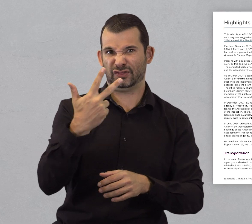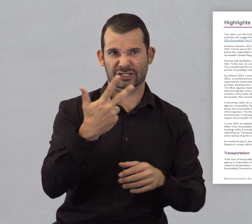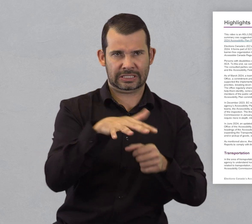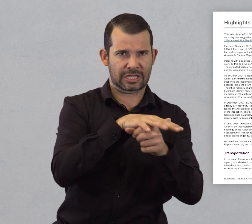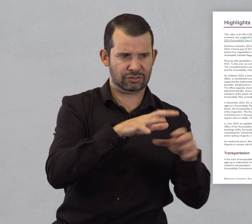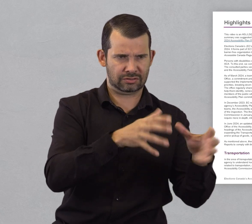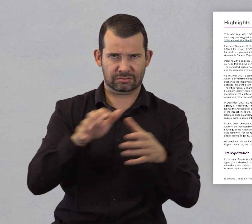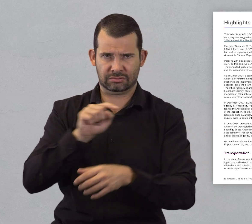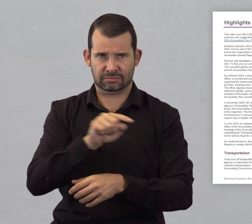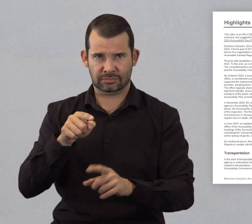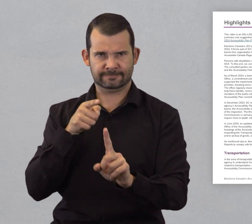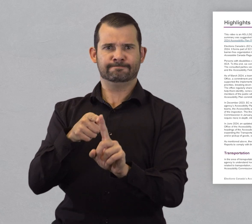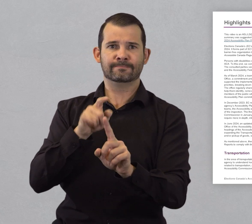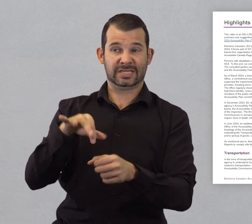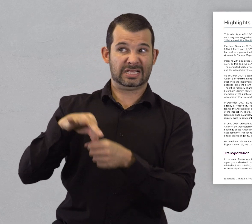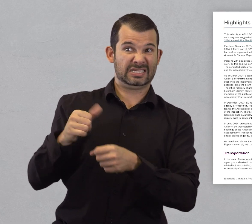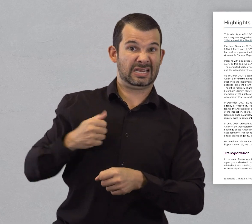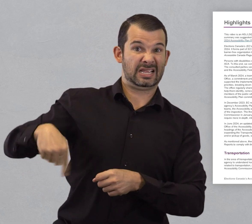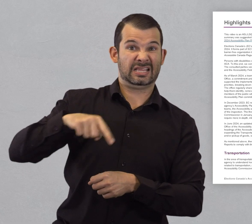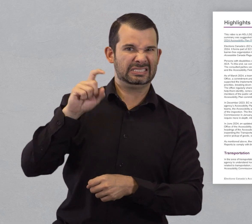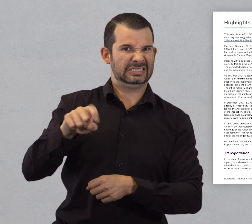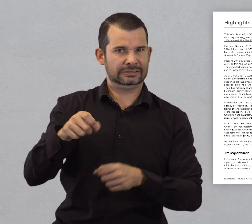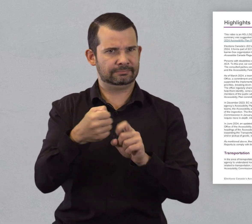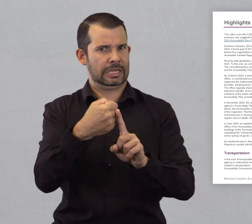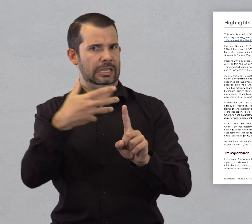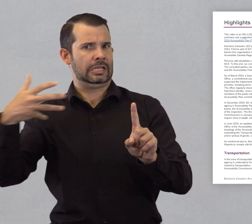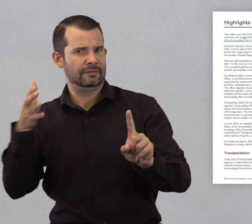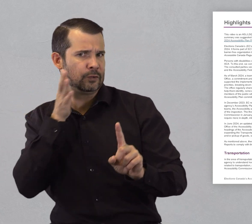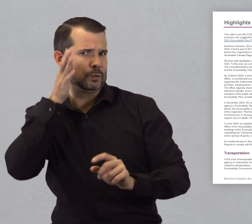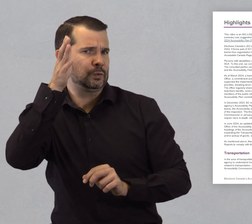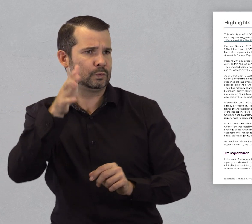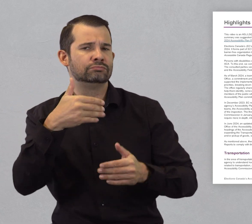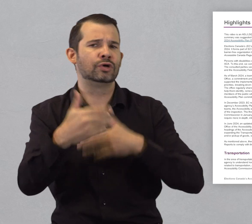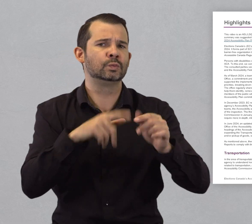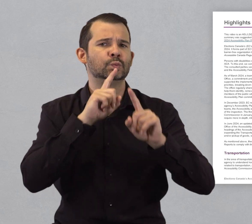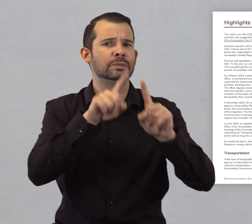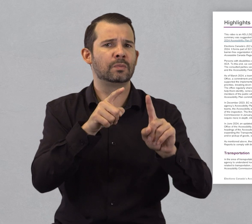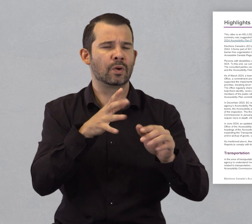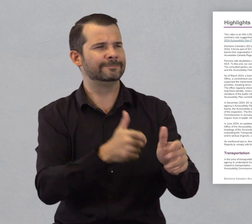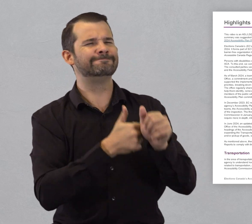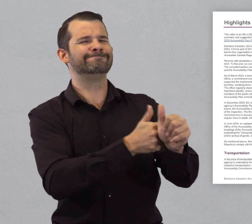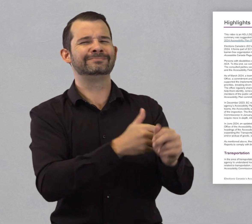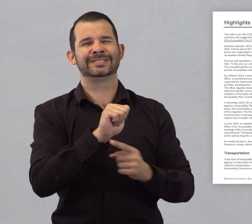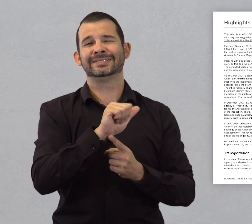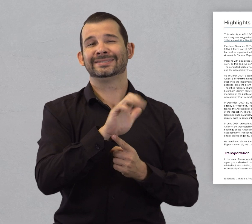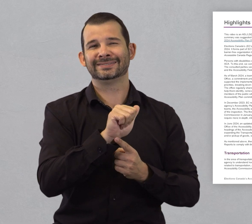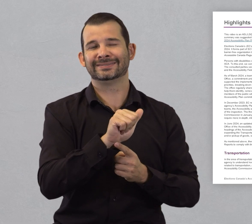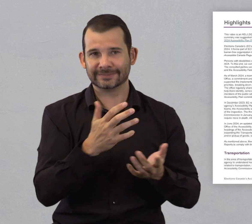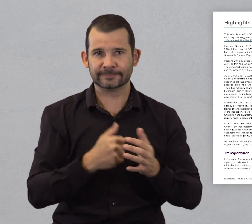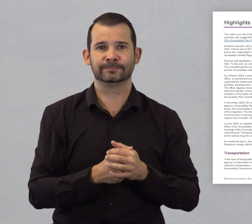in particular that EC will need to expand on in future Progress Reports to comply with the ACA: